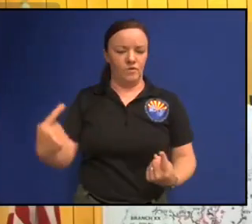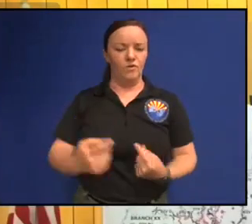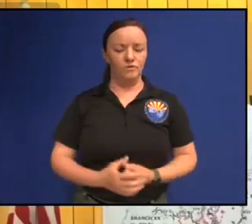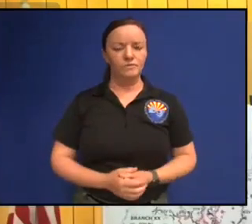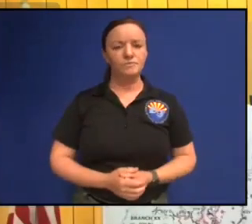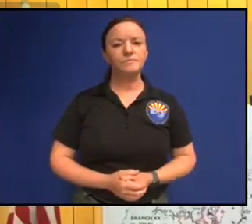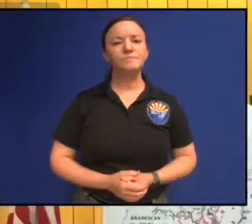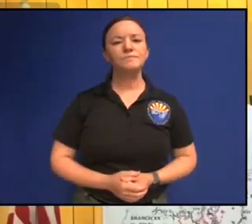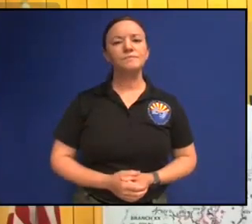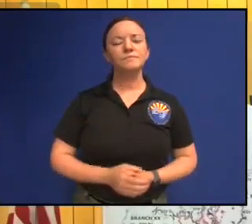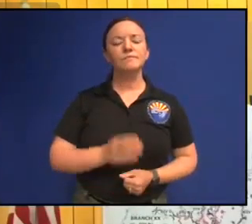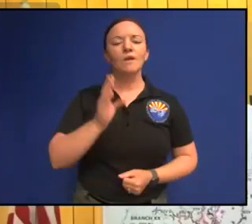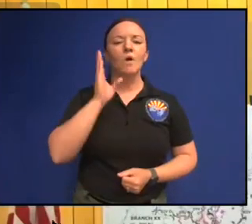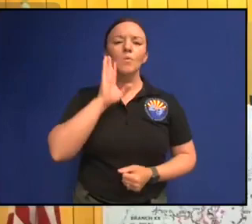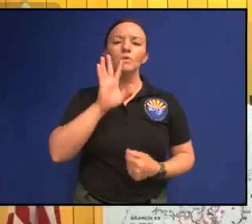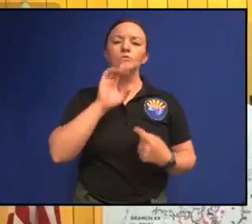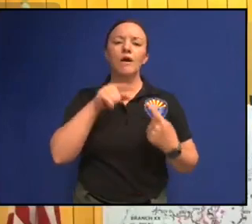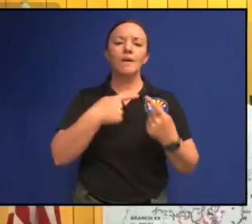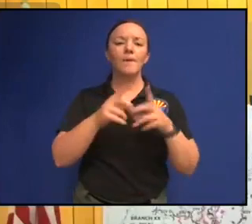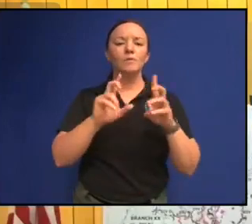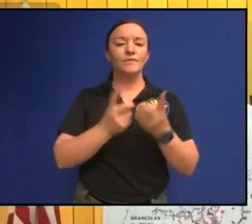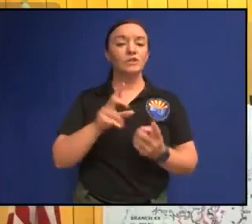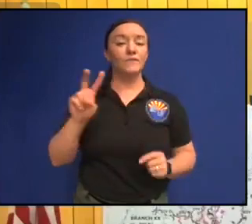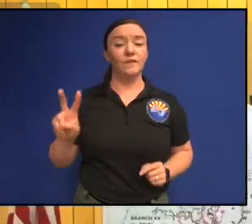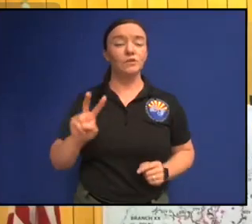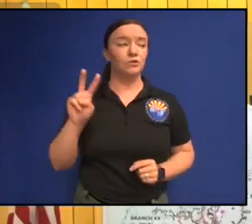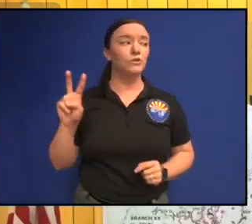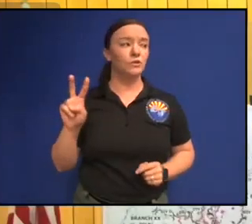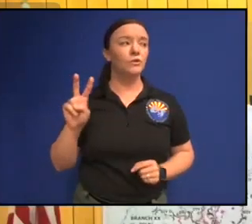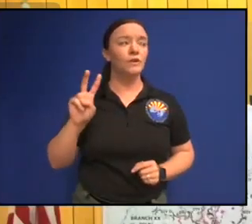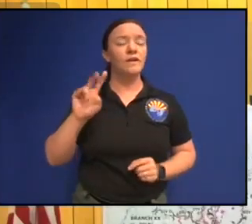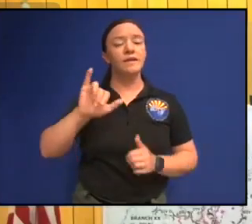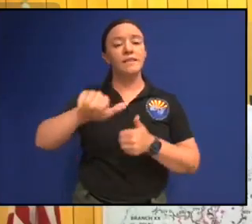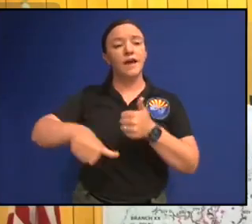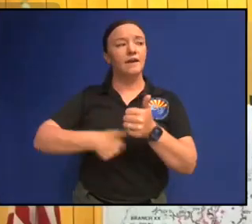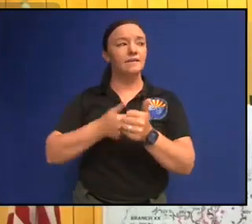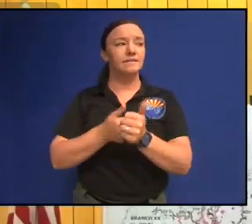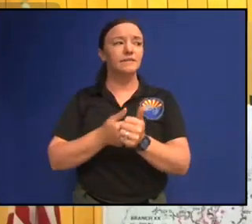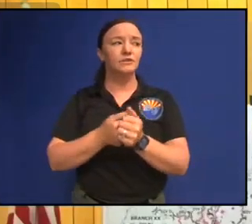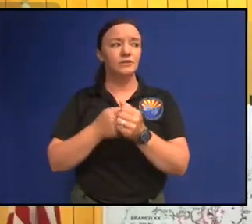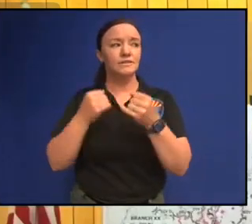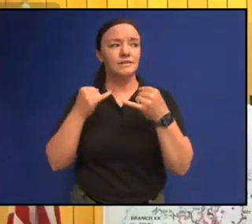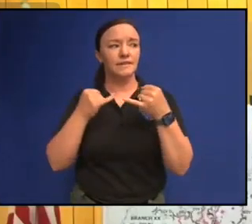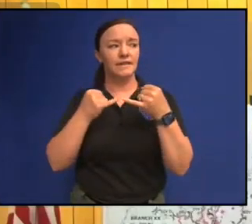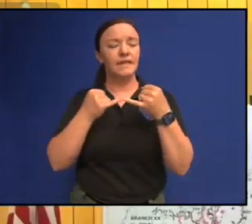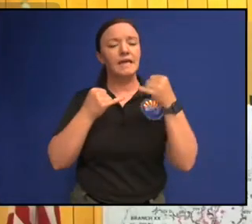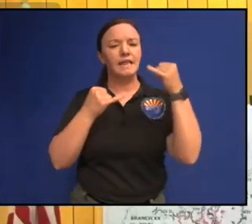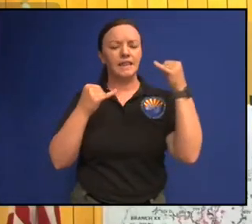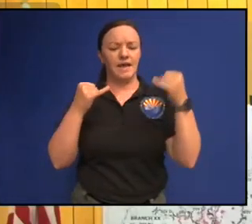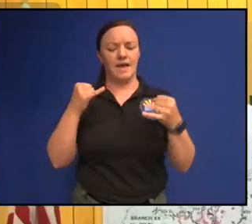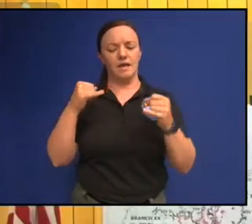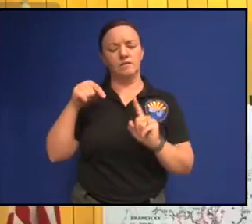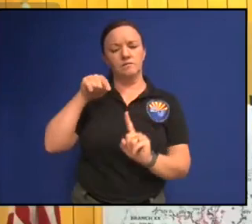THAT IS A LITTLE SOUTH OF HIGHWAY 64, NORTH OF THE FIRE